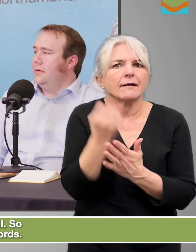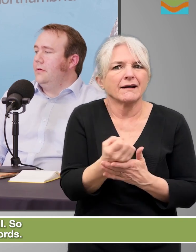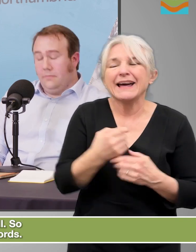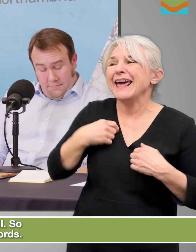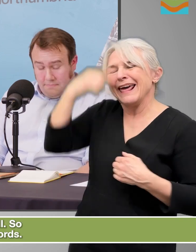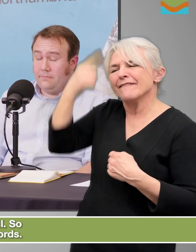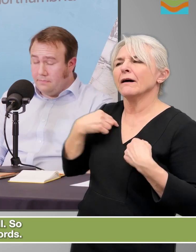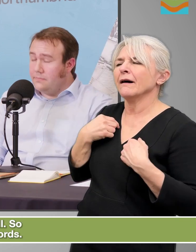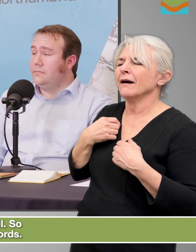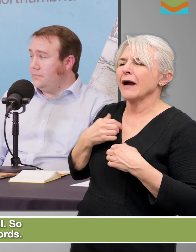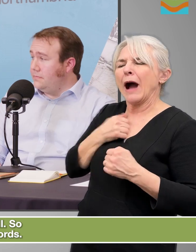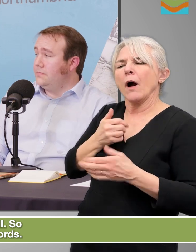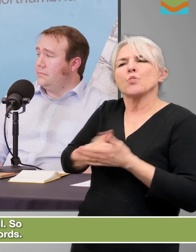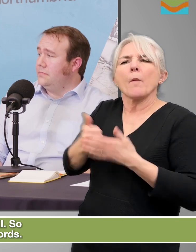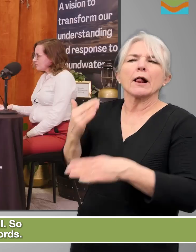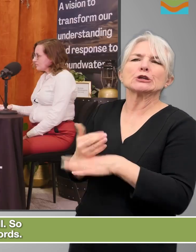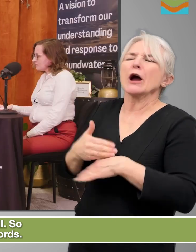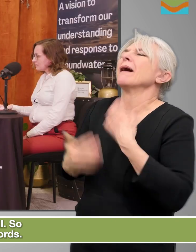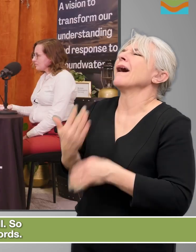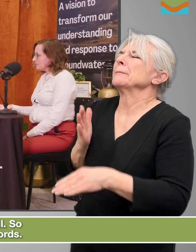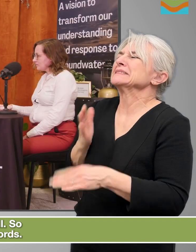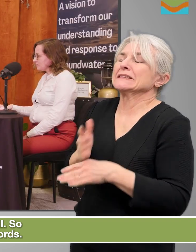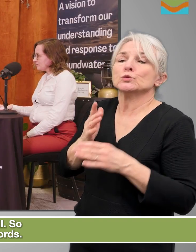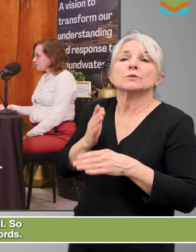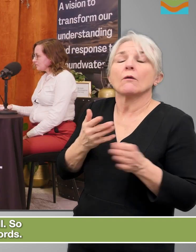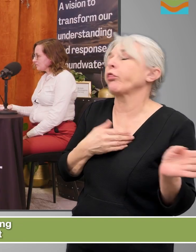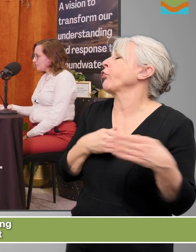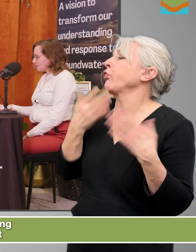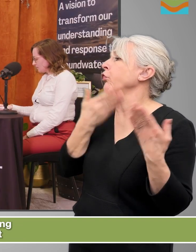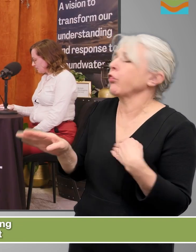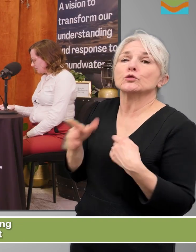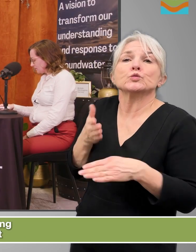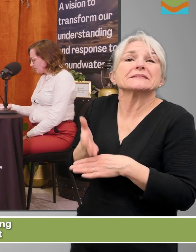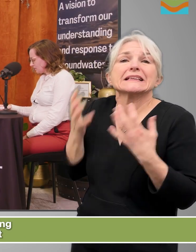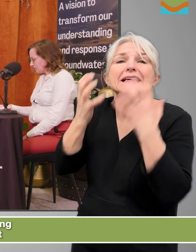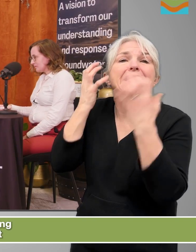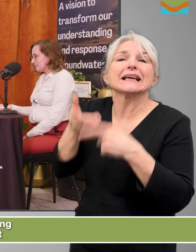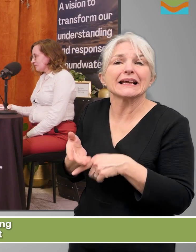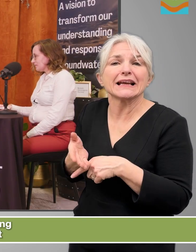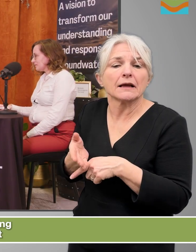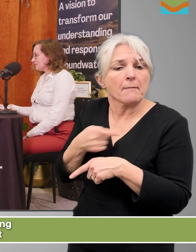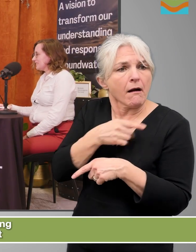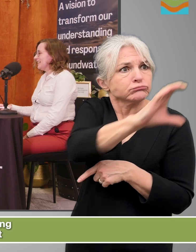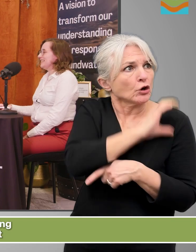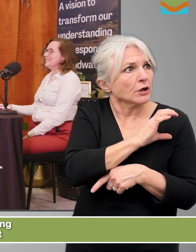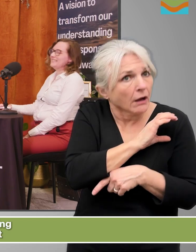some of our partners as well. So I'm going to look for final words. I want an inspiration closing statement from Tim, put